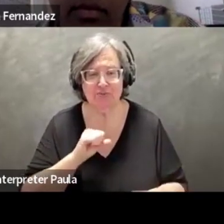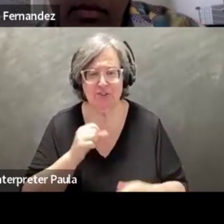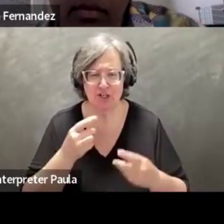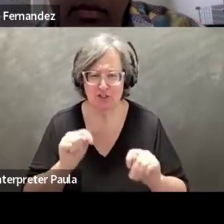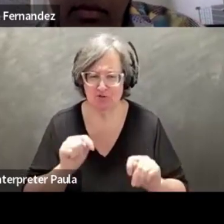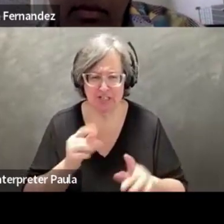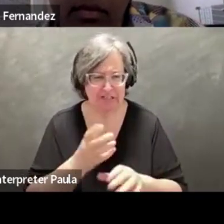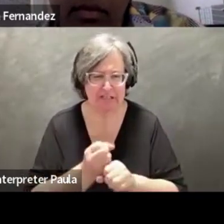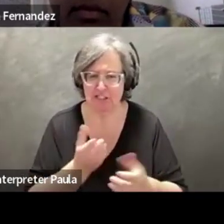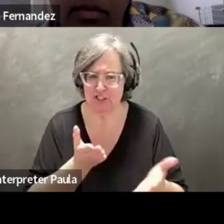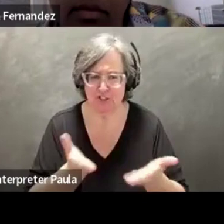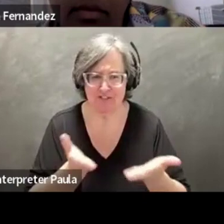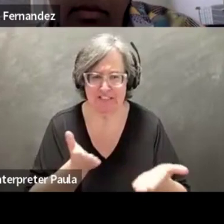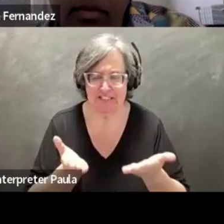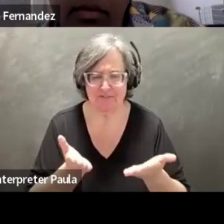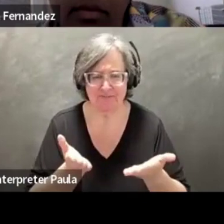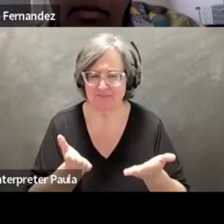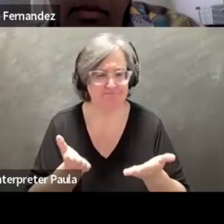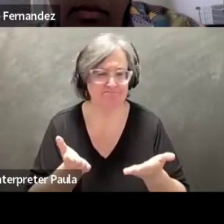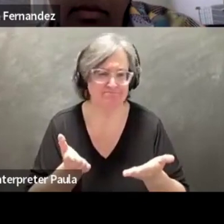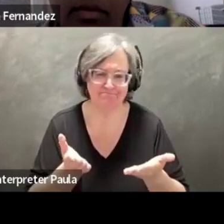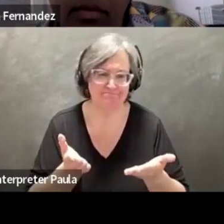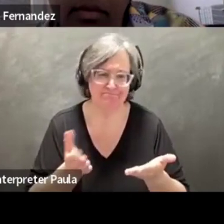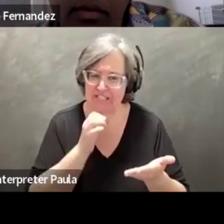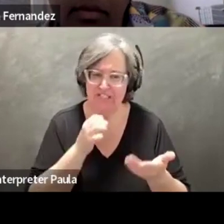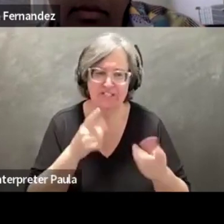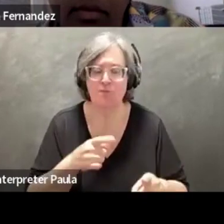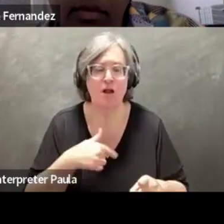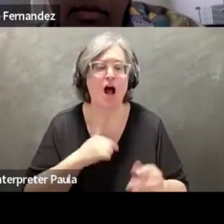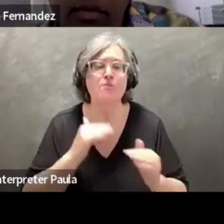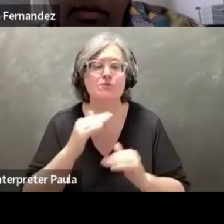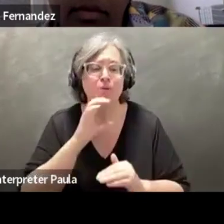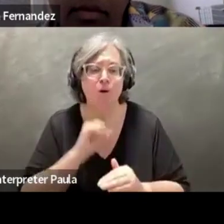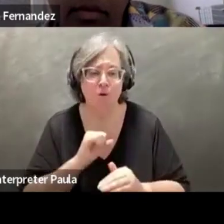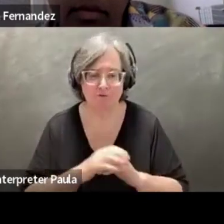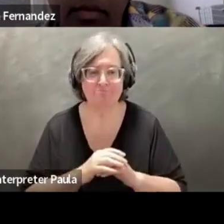services just doesn't happen because I'm told so I sort of